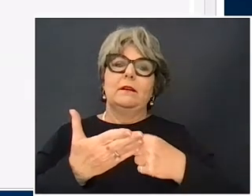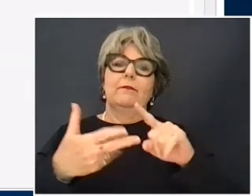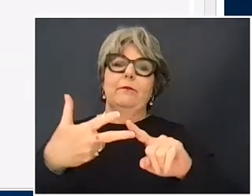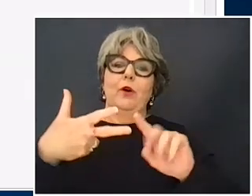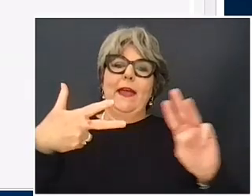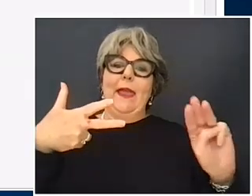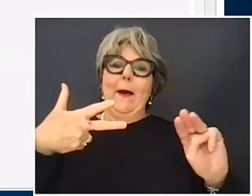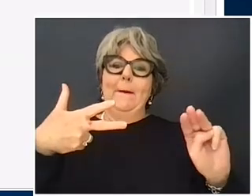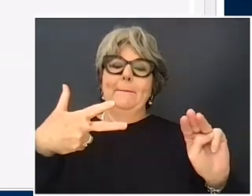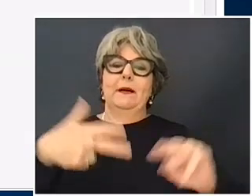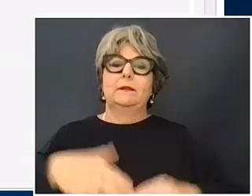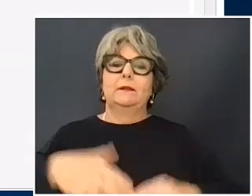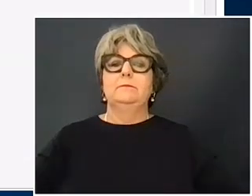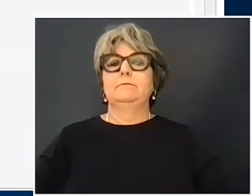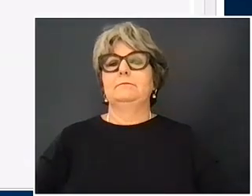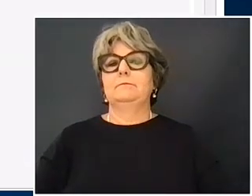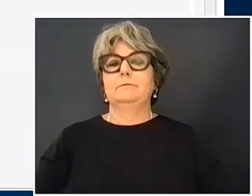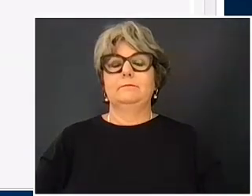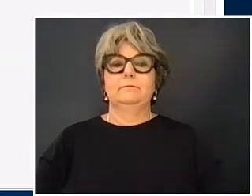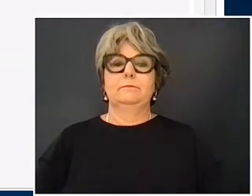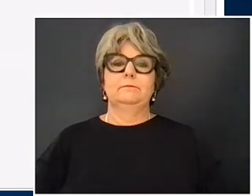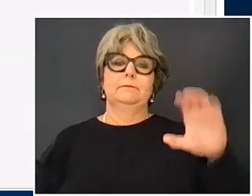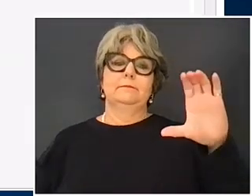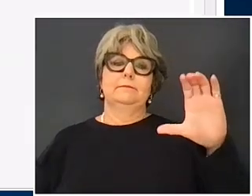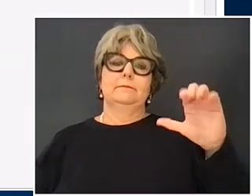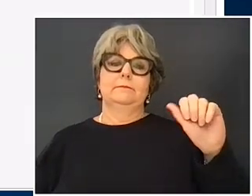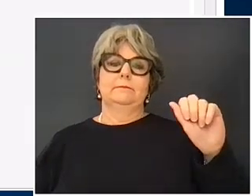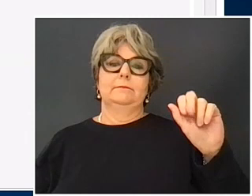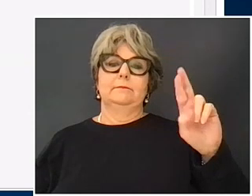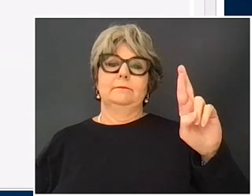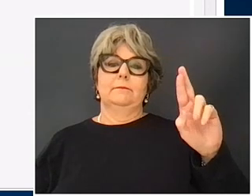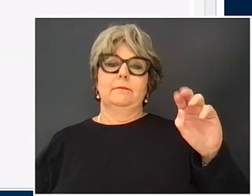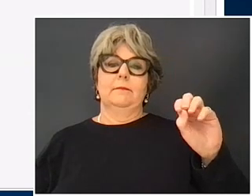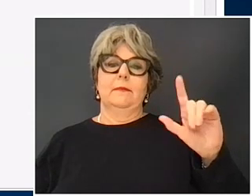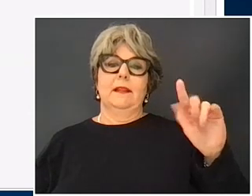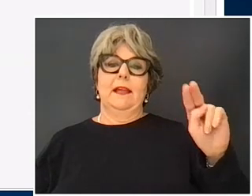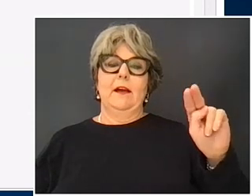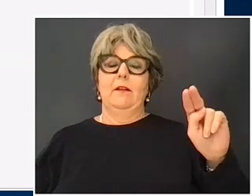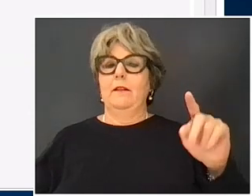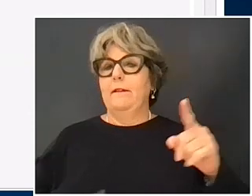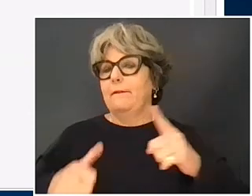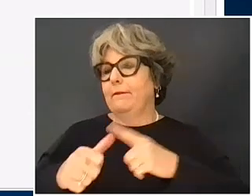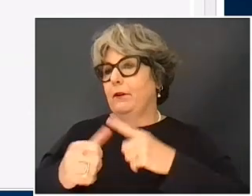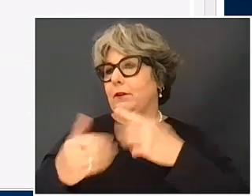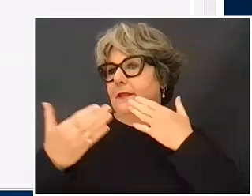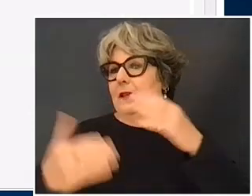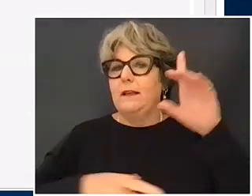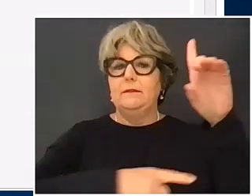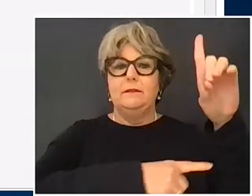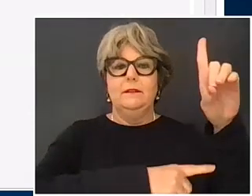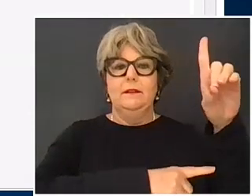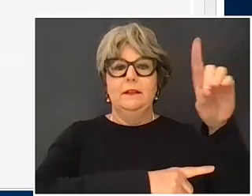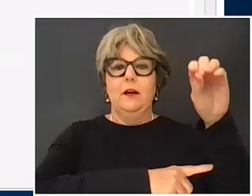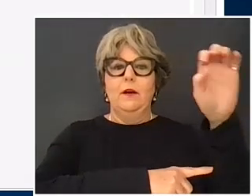Sounds good. Carolyn, take us away. Thank you. First, I want to thank the Department for looking at this issue, the